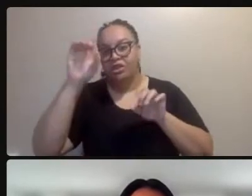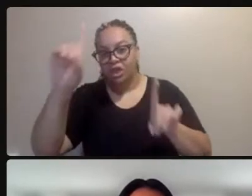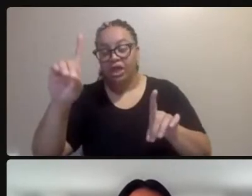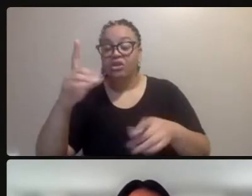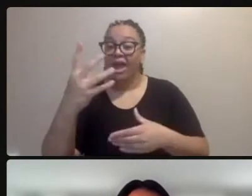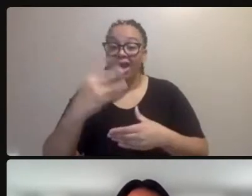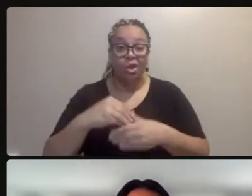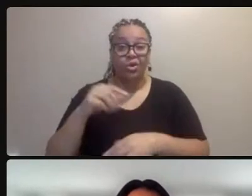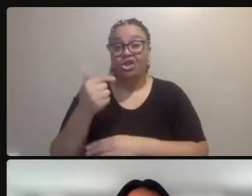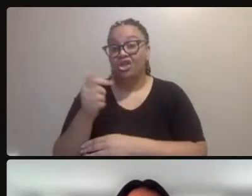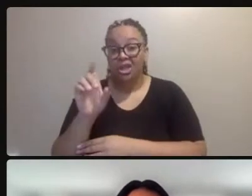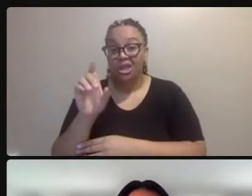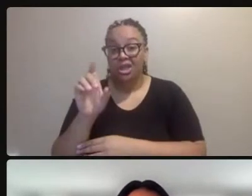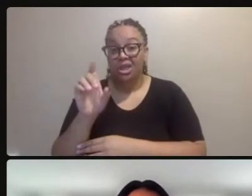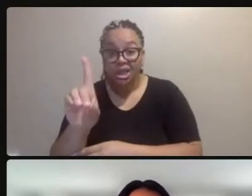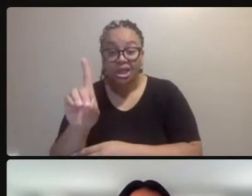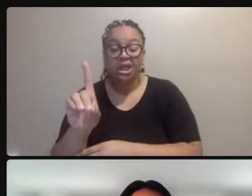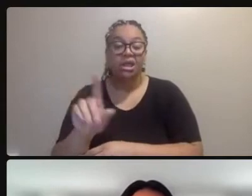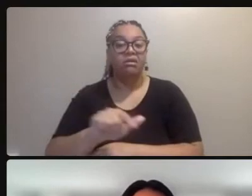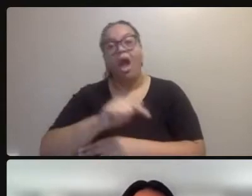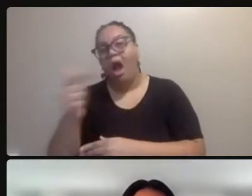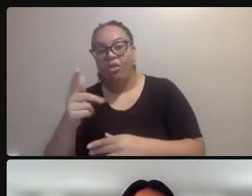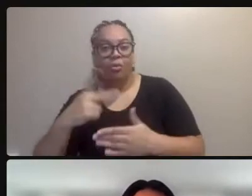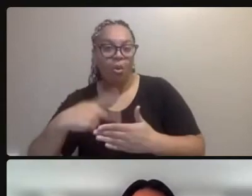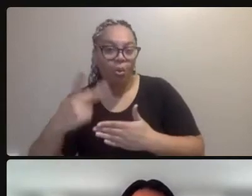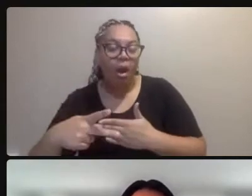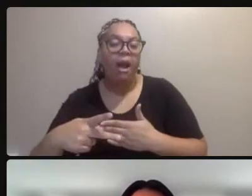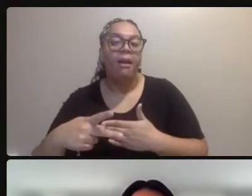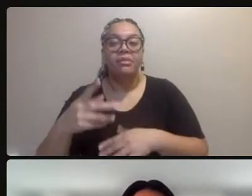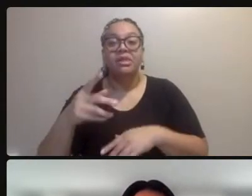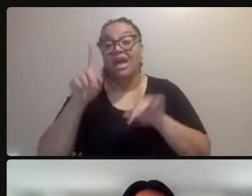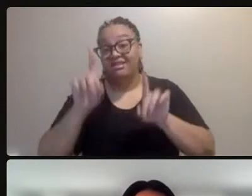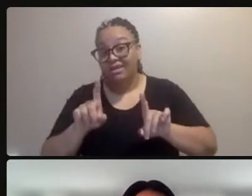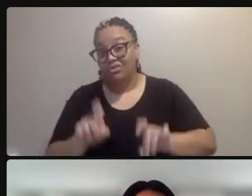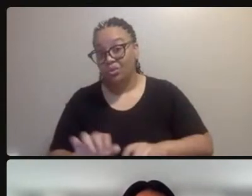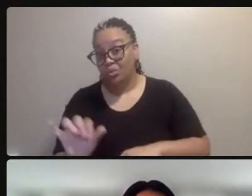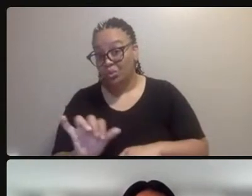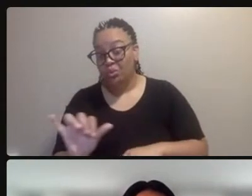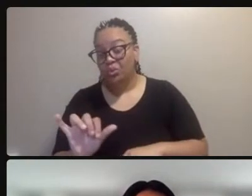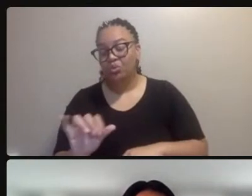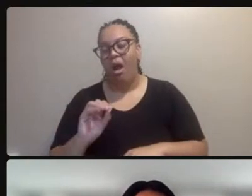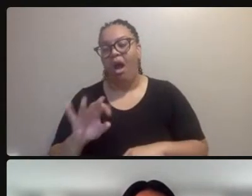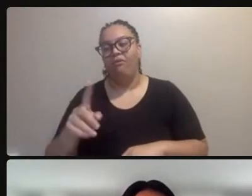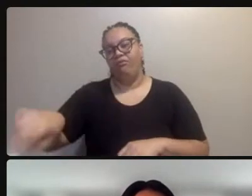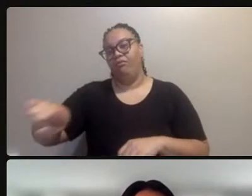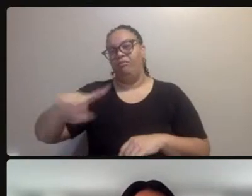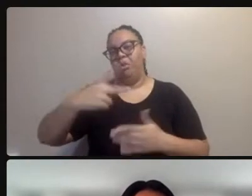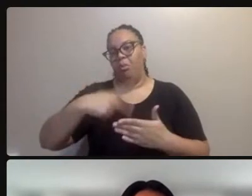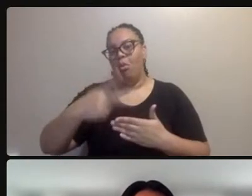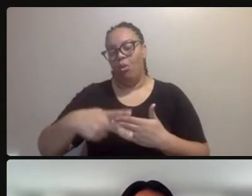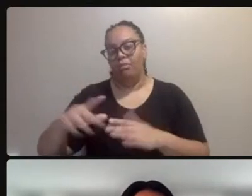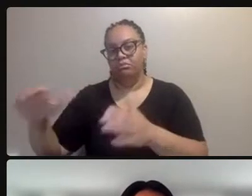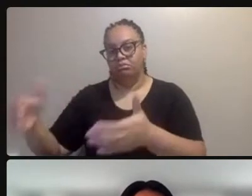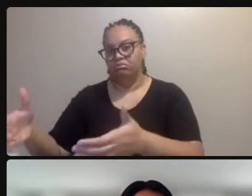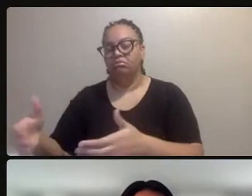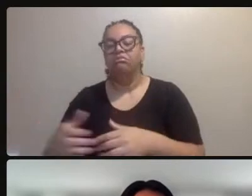ALTERNATIVE EDUCATION OR YOU'RE PART OF EDUCATION.